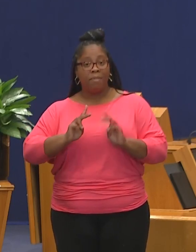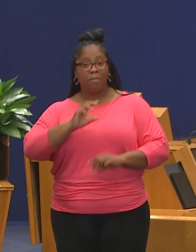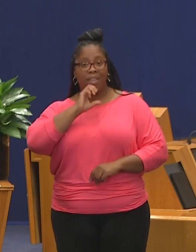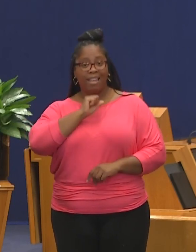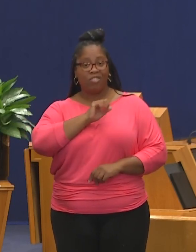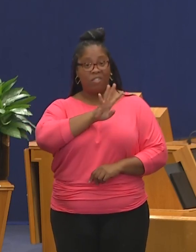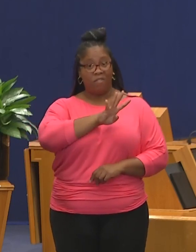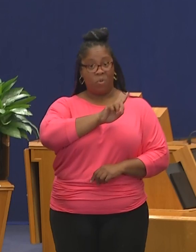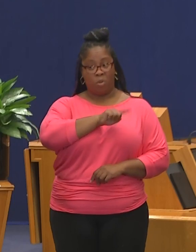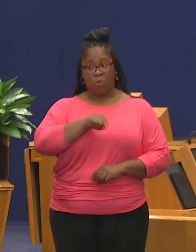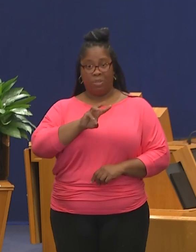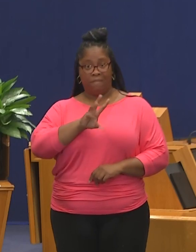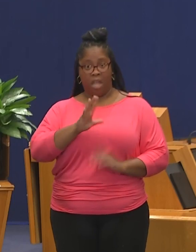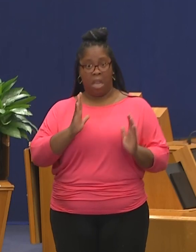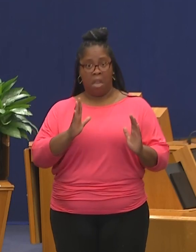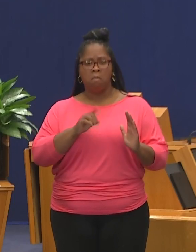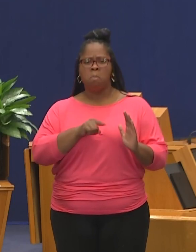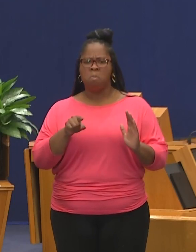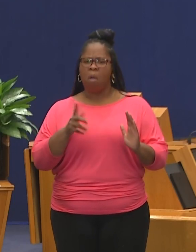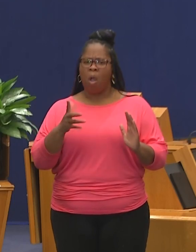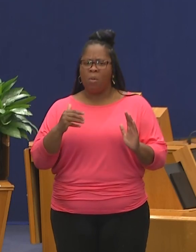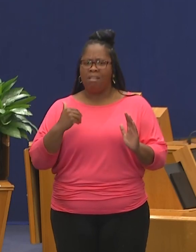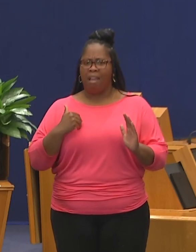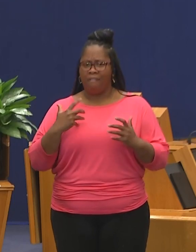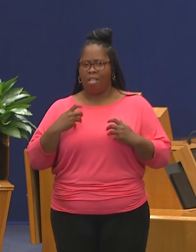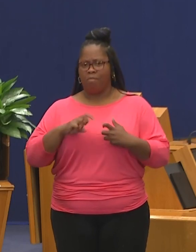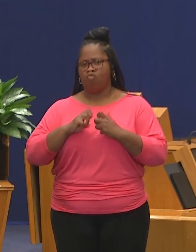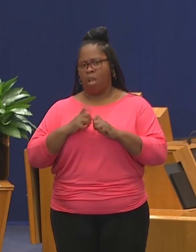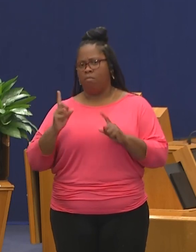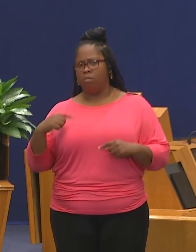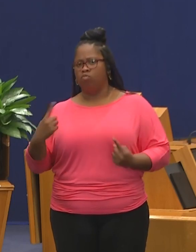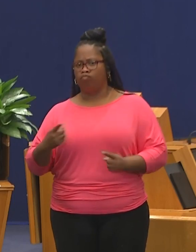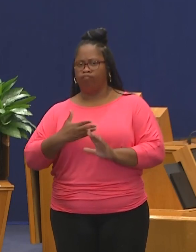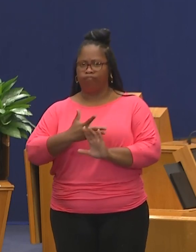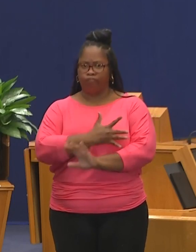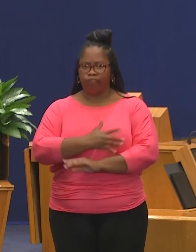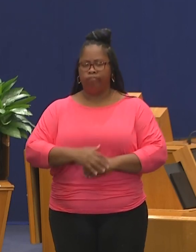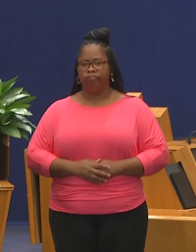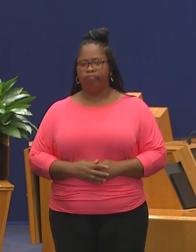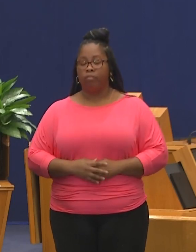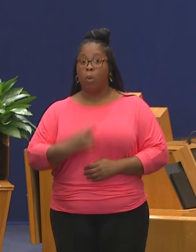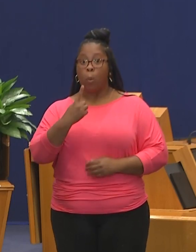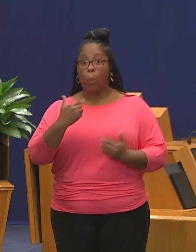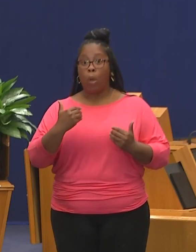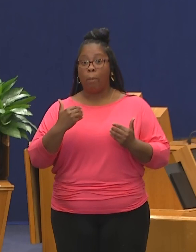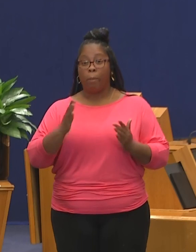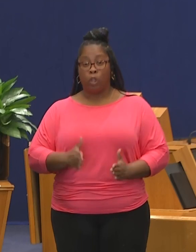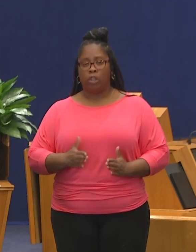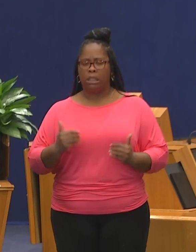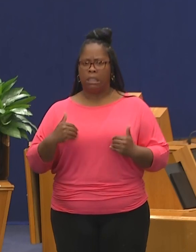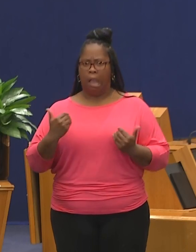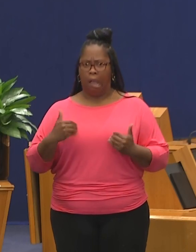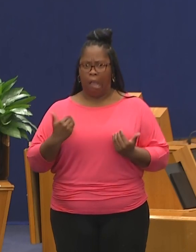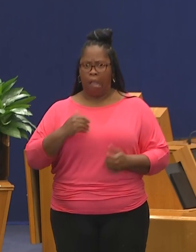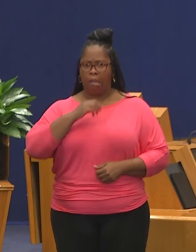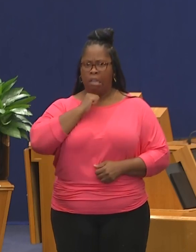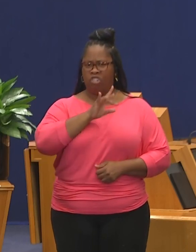AND FIVE PEOPLE BETWEEN THE AGES OF 41 AND 65 HAD UNDERLYING HEALTH CONDITIONS.